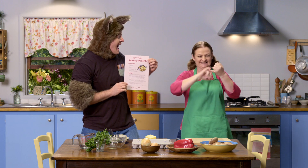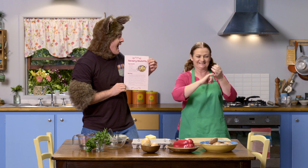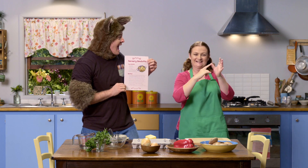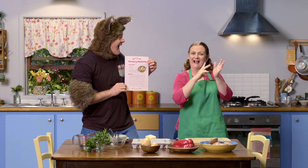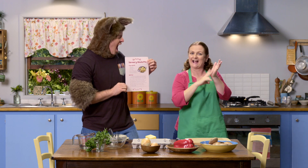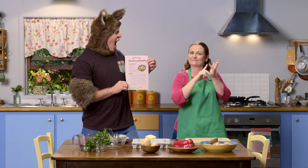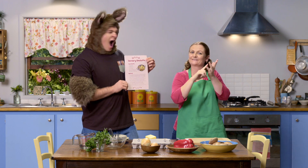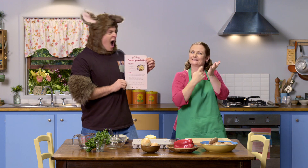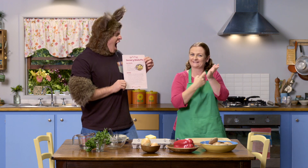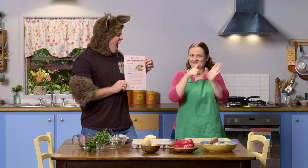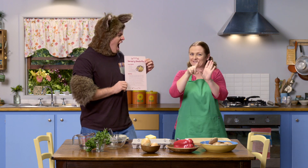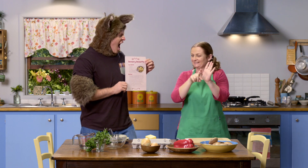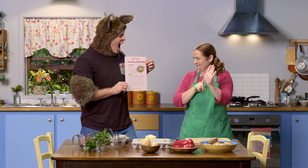It's a savoury omelette.